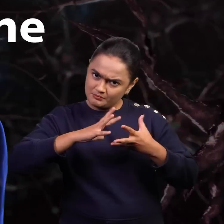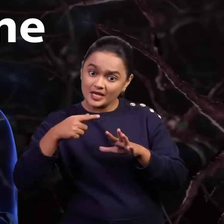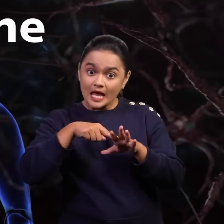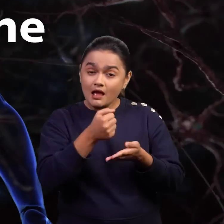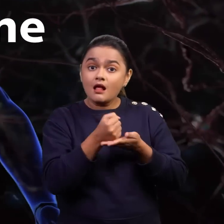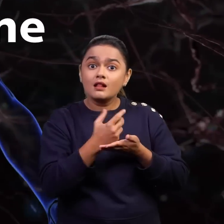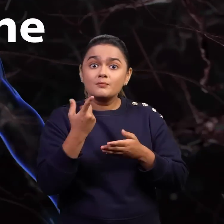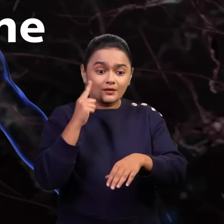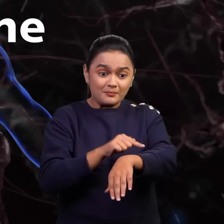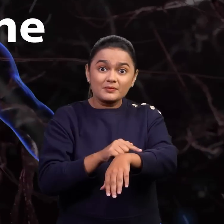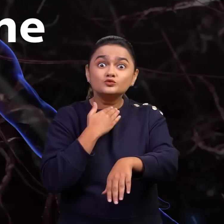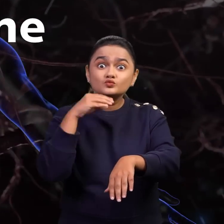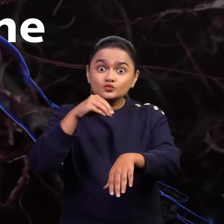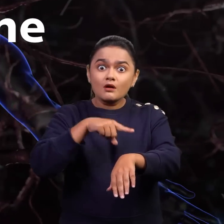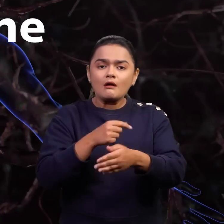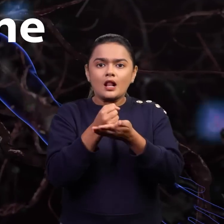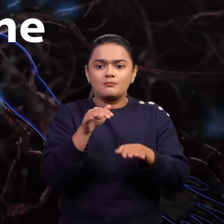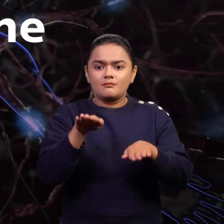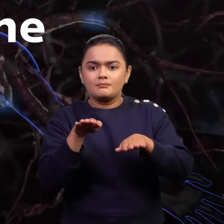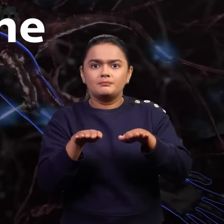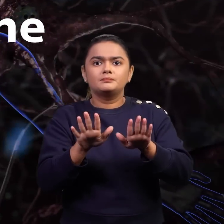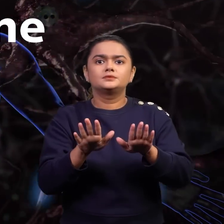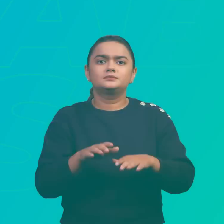that helps regulate blood sugar levels.